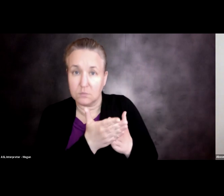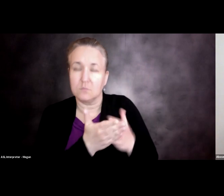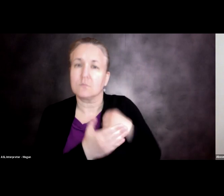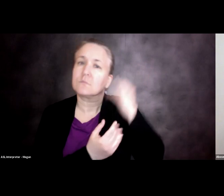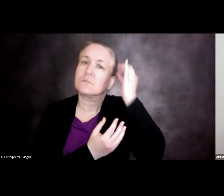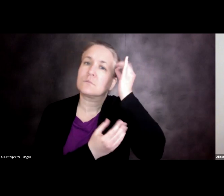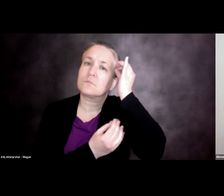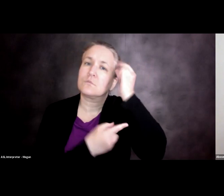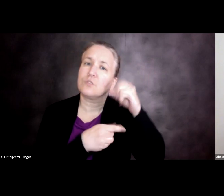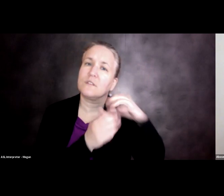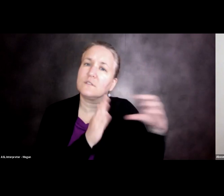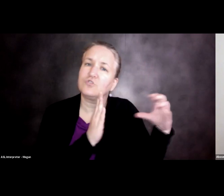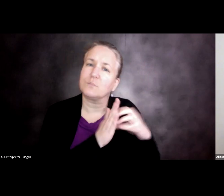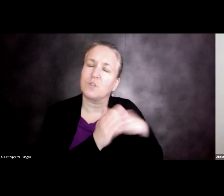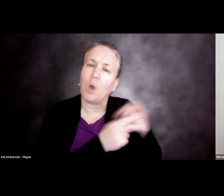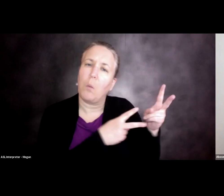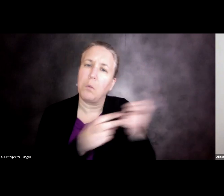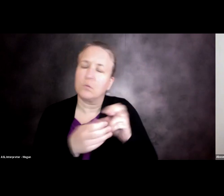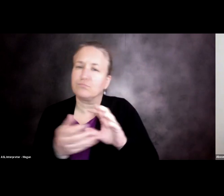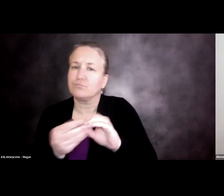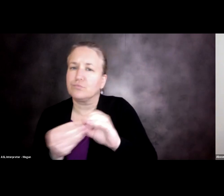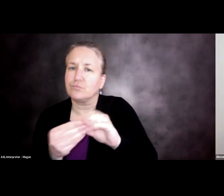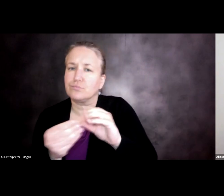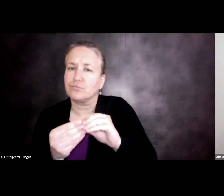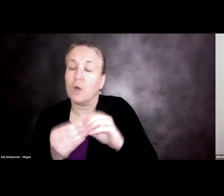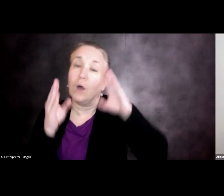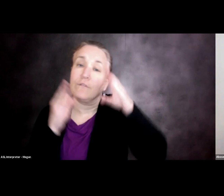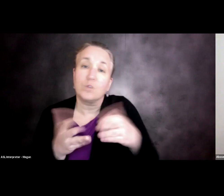in that chapter on youth, agency, and empire.